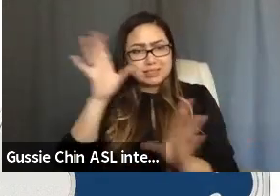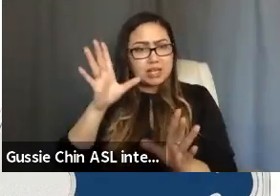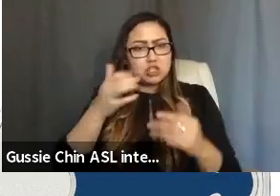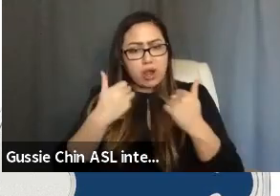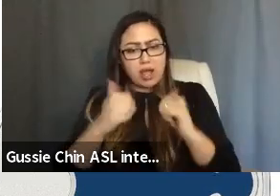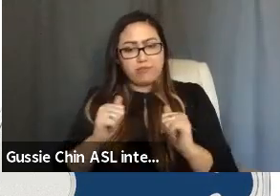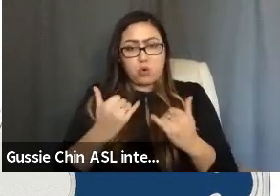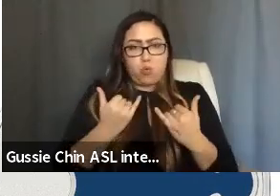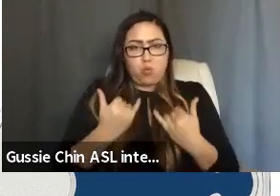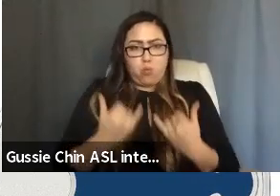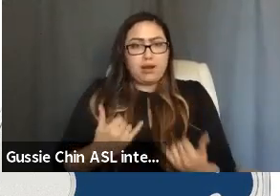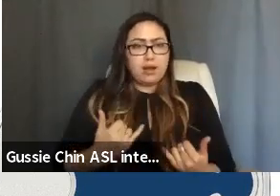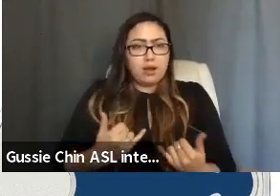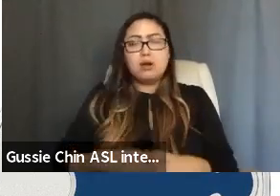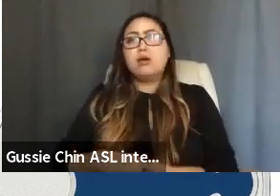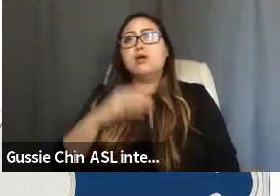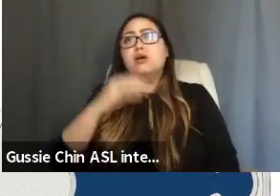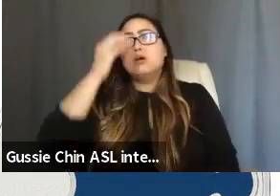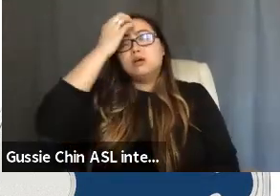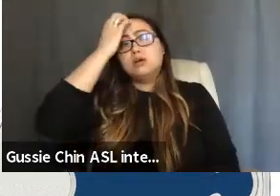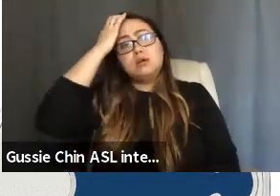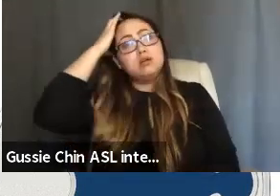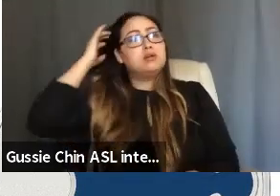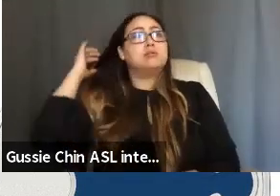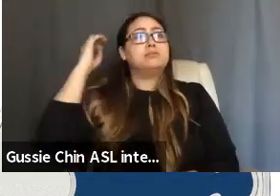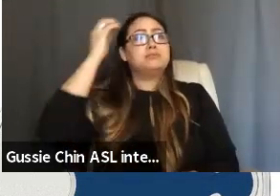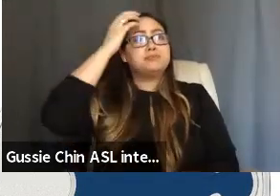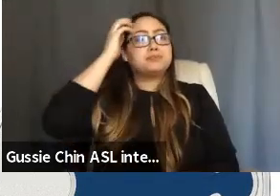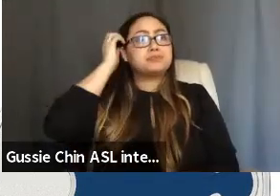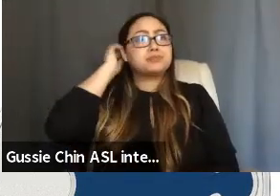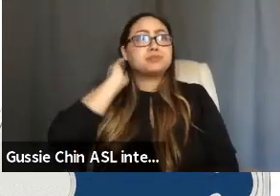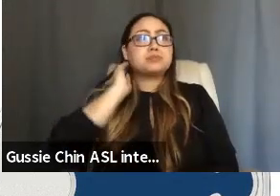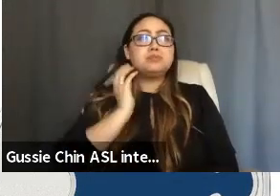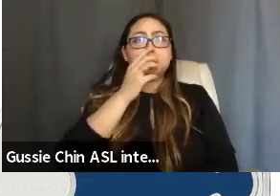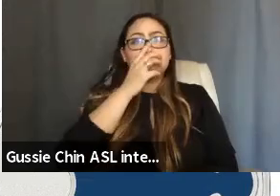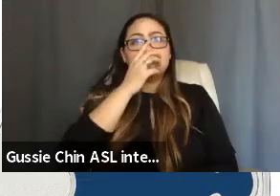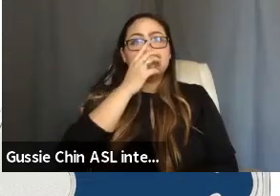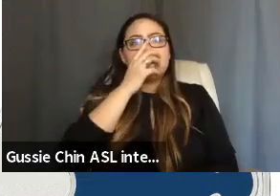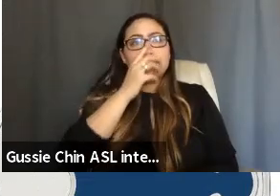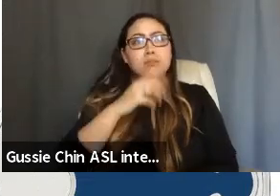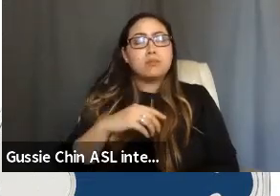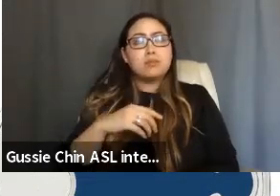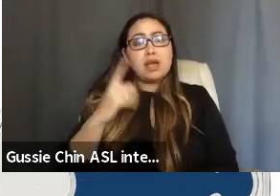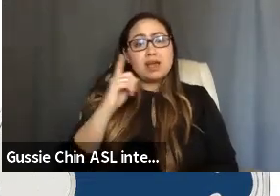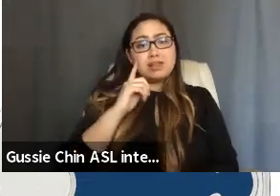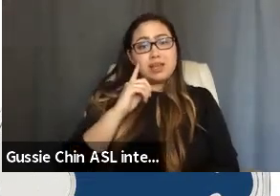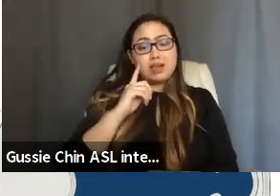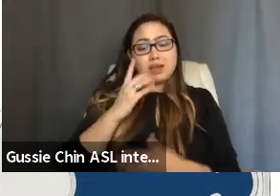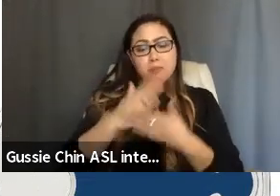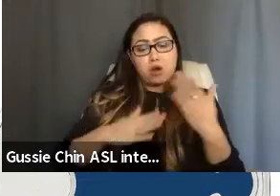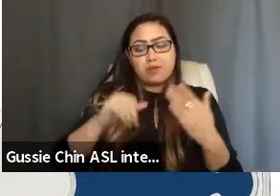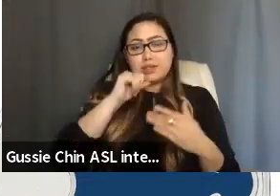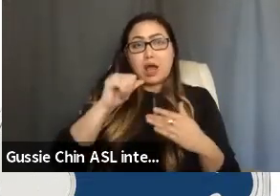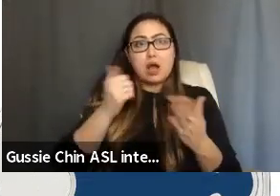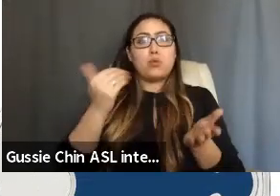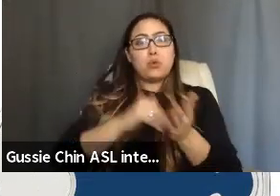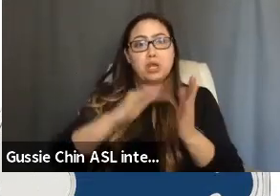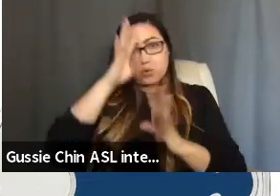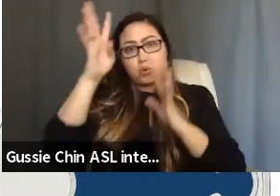now. So I think a part of it was not recreating the wheel but knowing that, because this one has